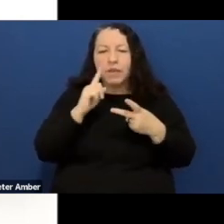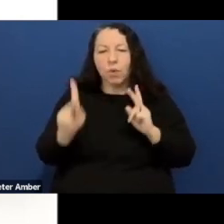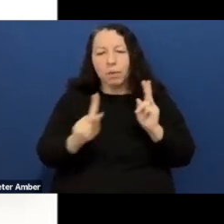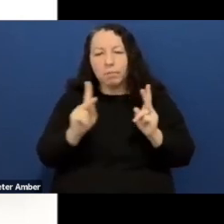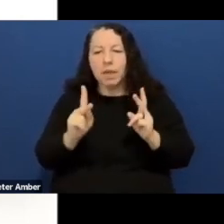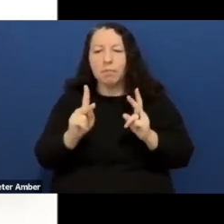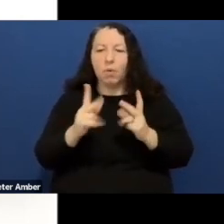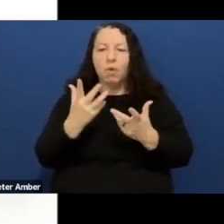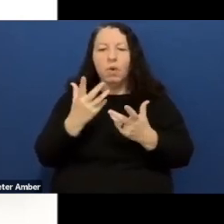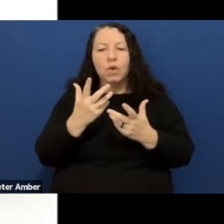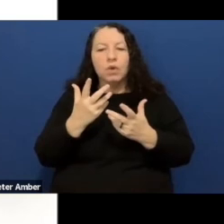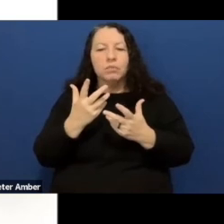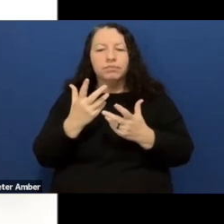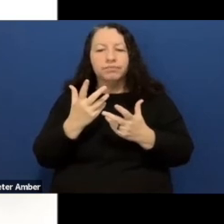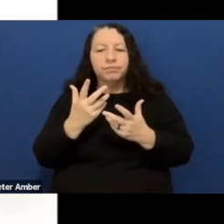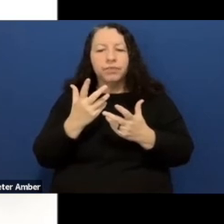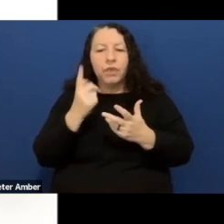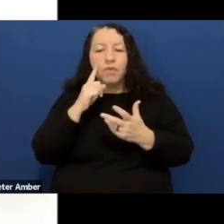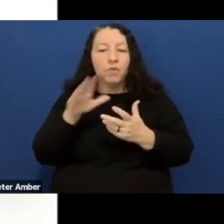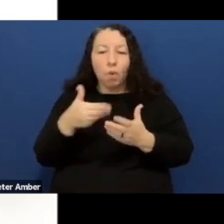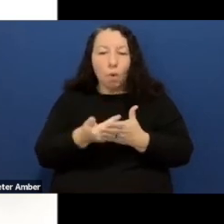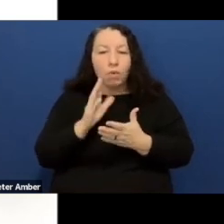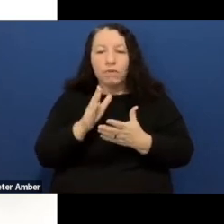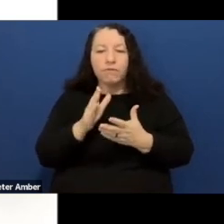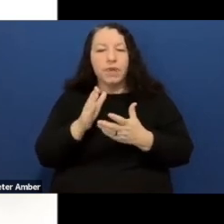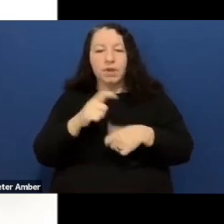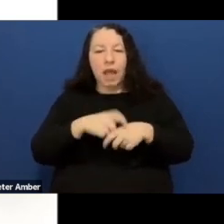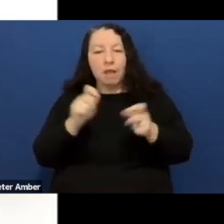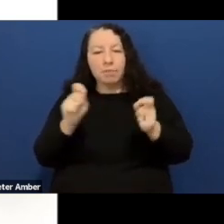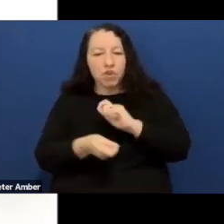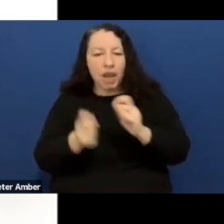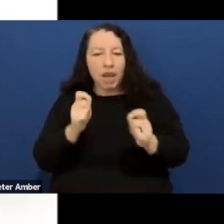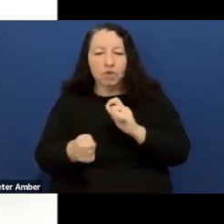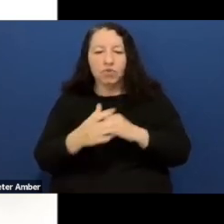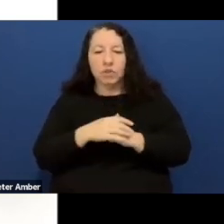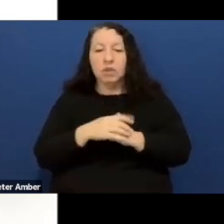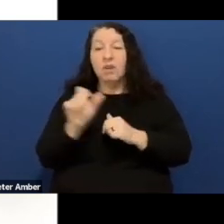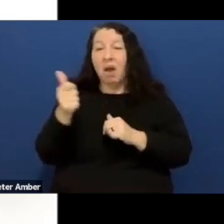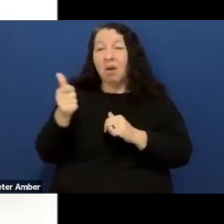Holding all the space we need for ourselves while amplifying crip time. An example of